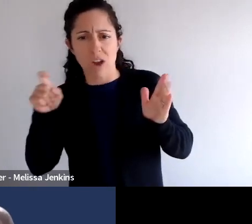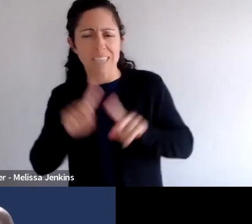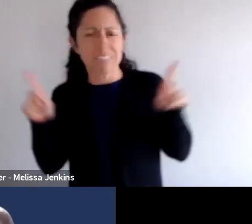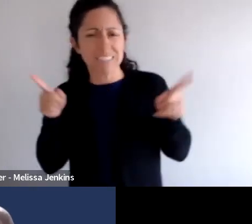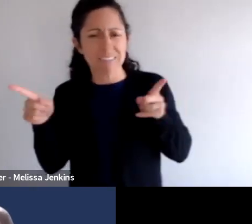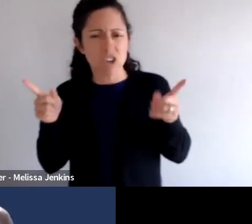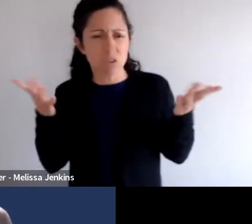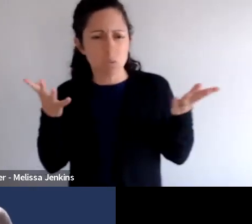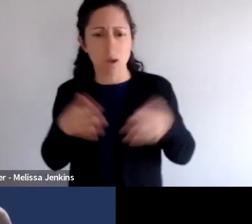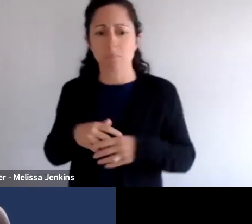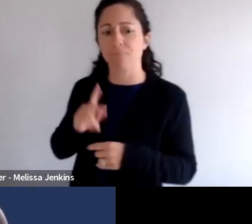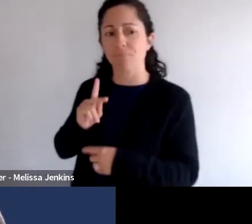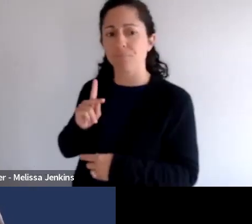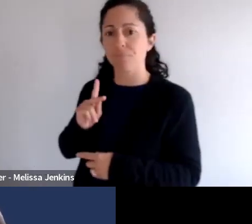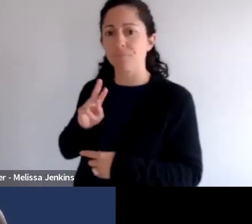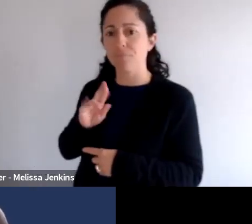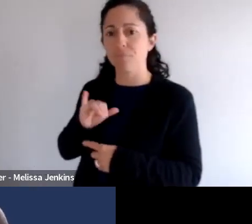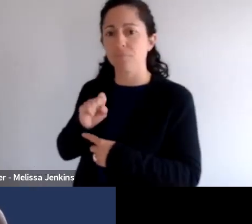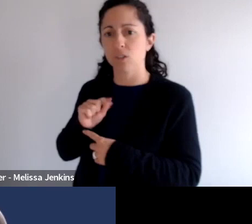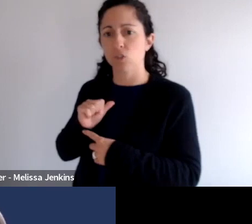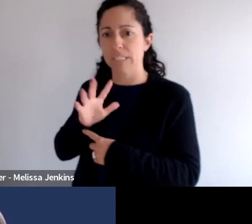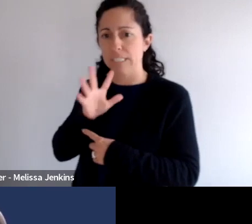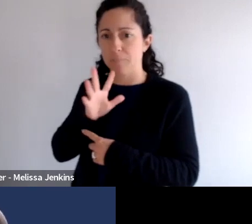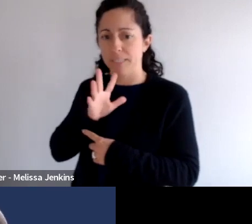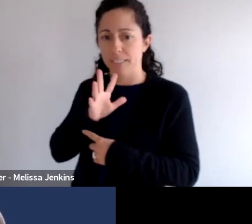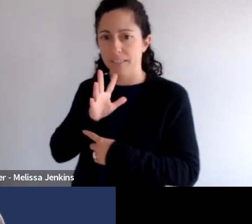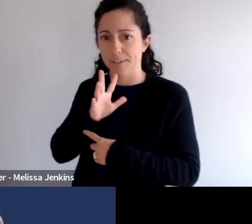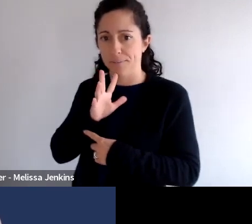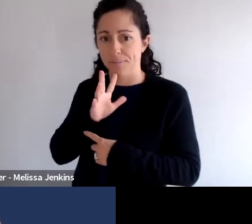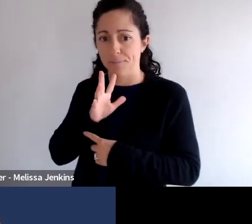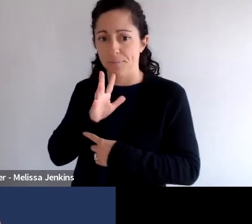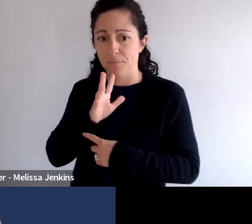Krista speaking. Um so we will always say, we